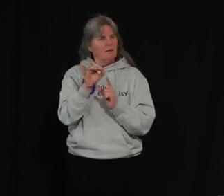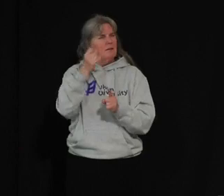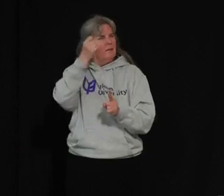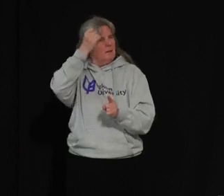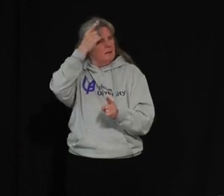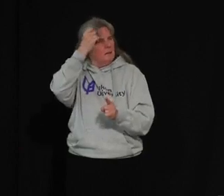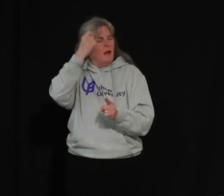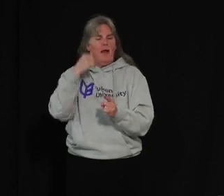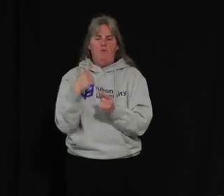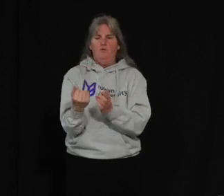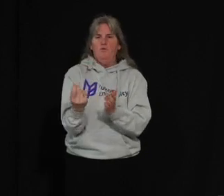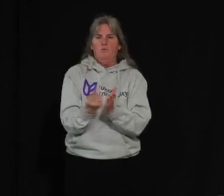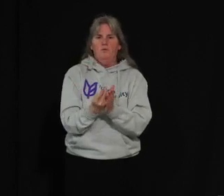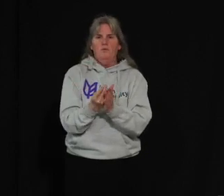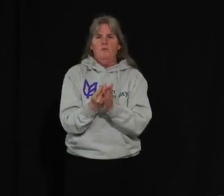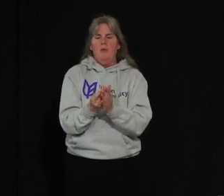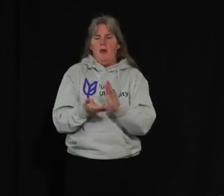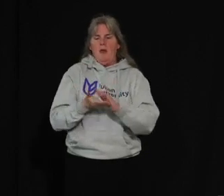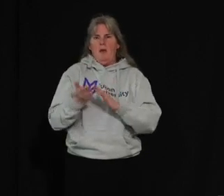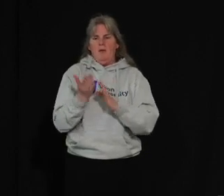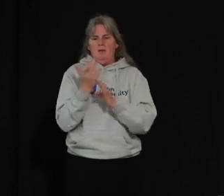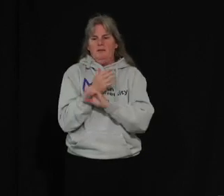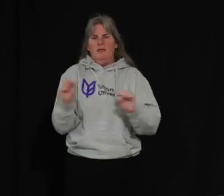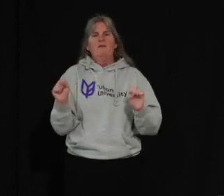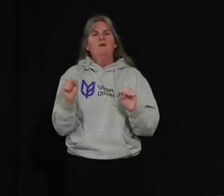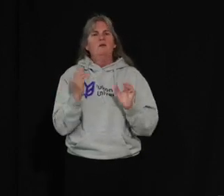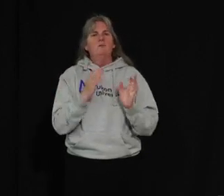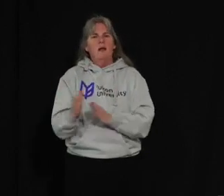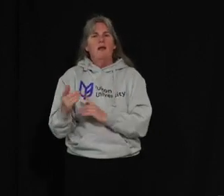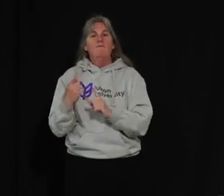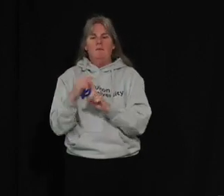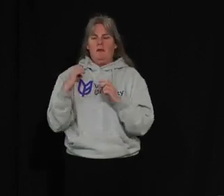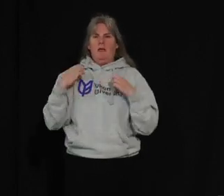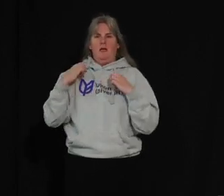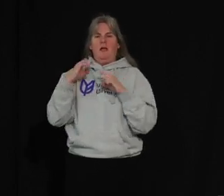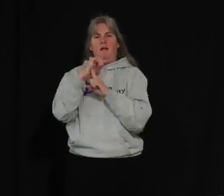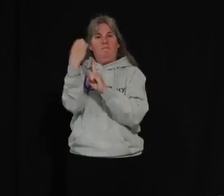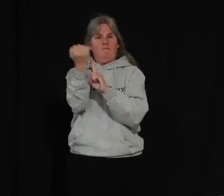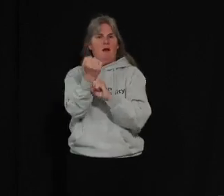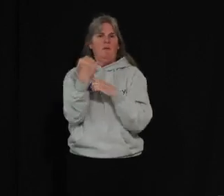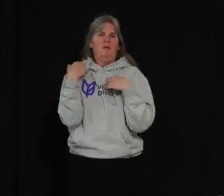Again, contingent on approval of their plans by environmental health services and following